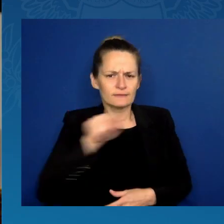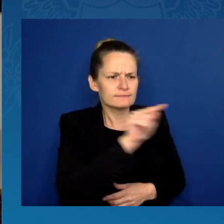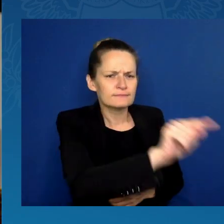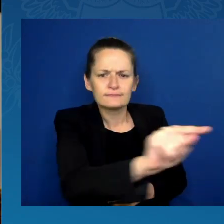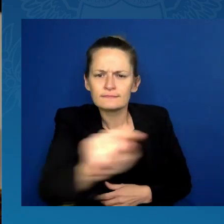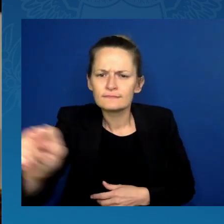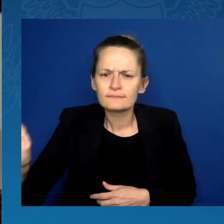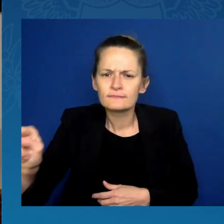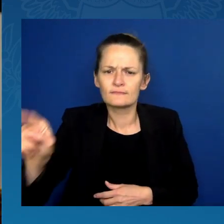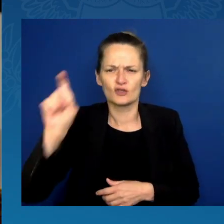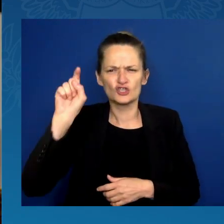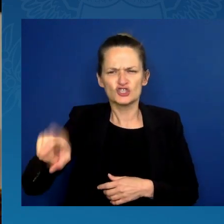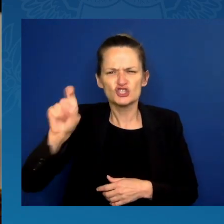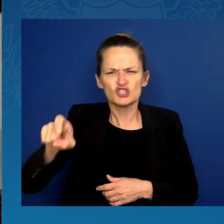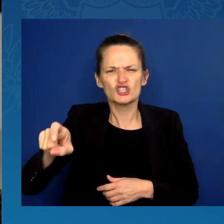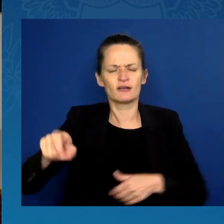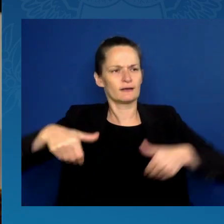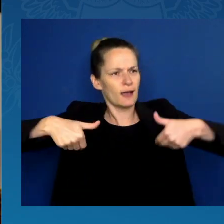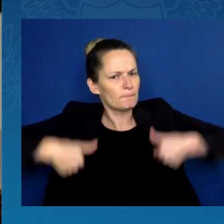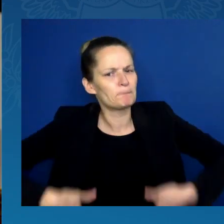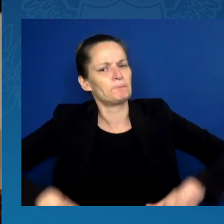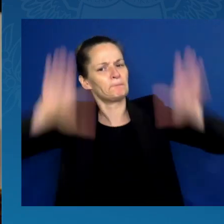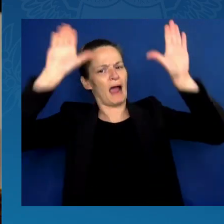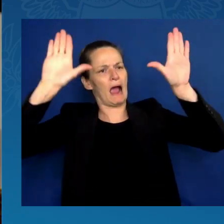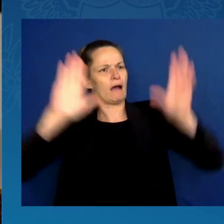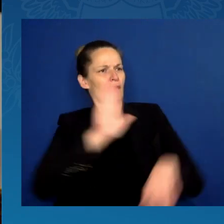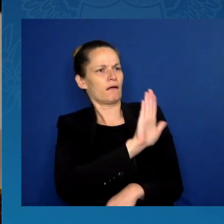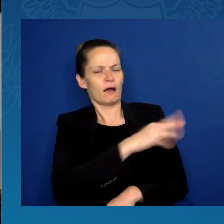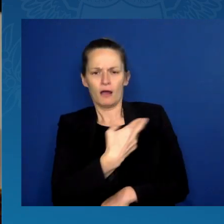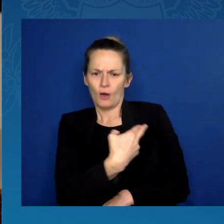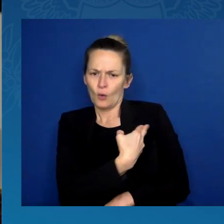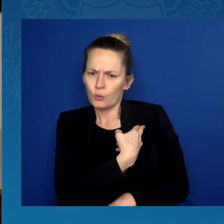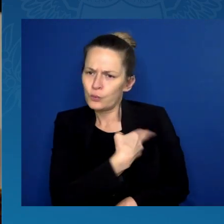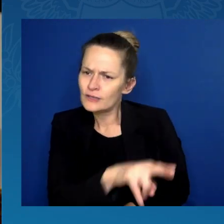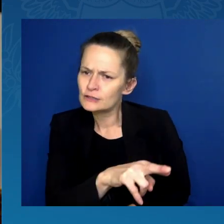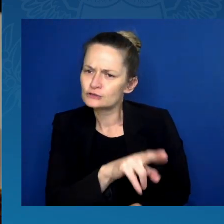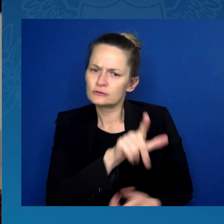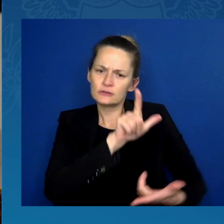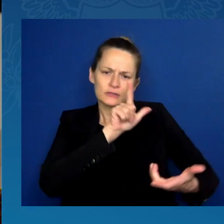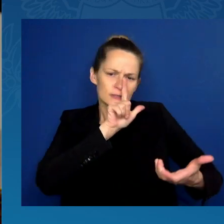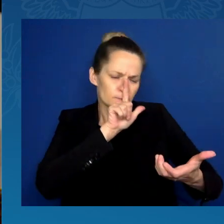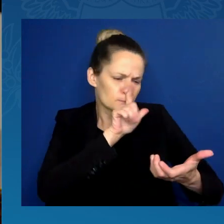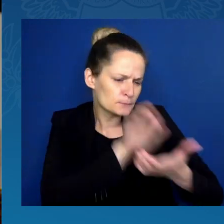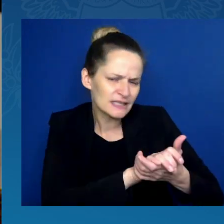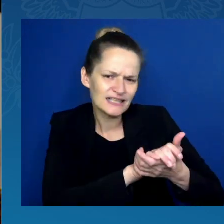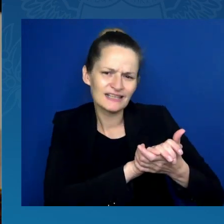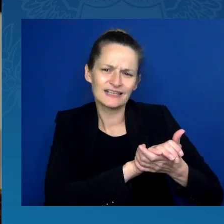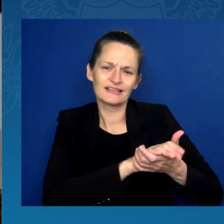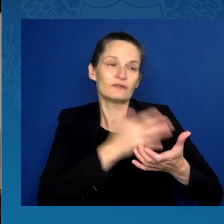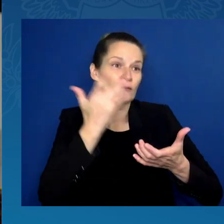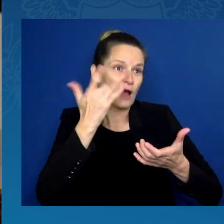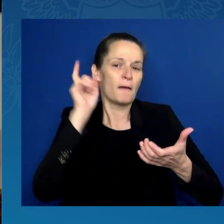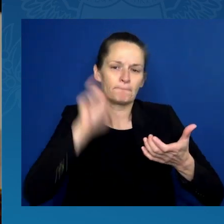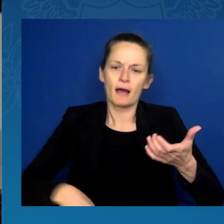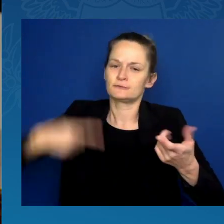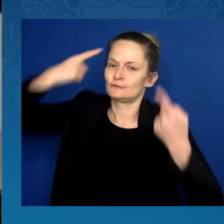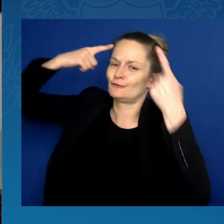or their beliefs to agree to the fundamental principle here, which is: